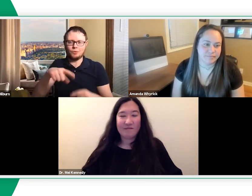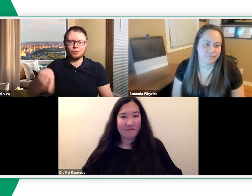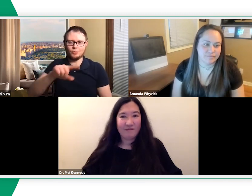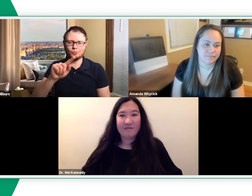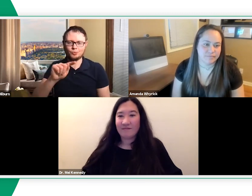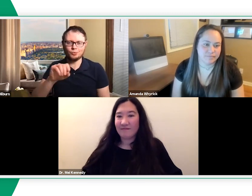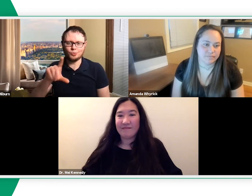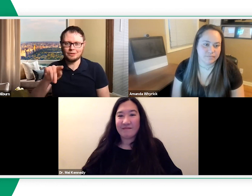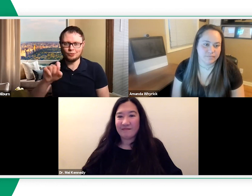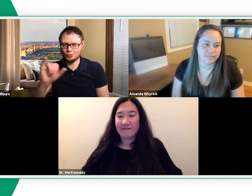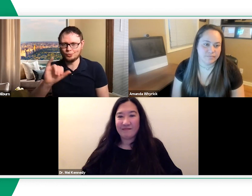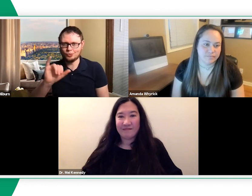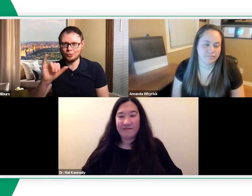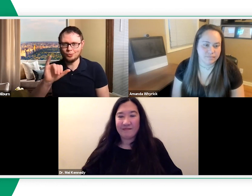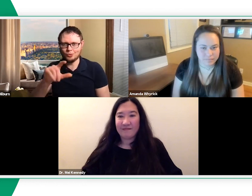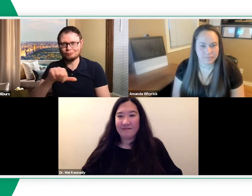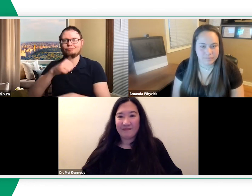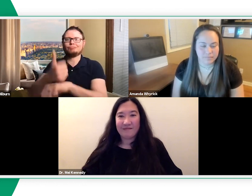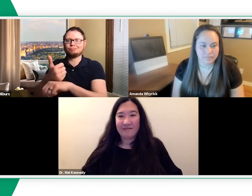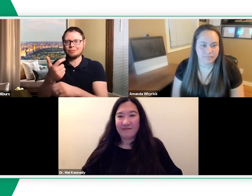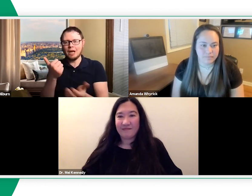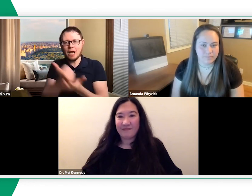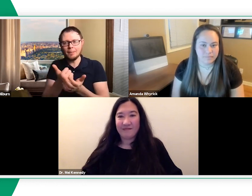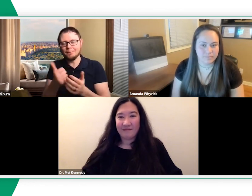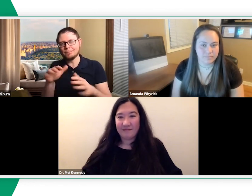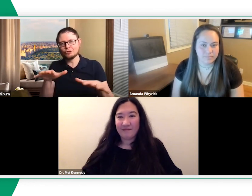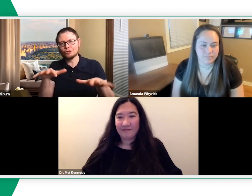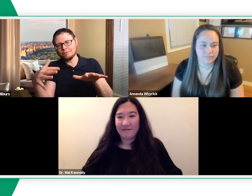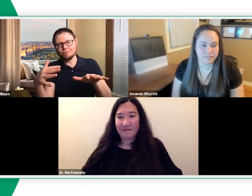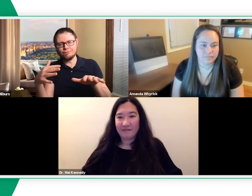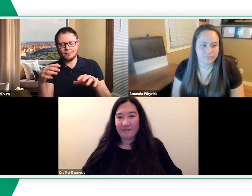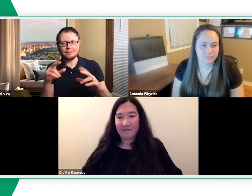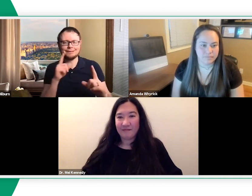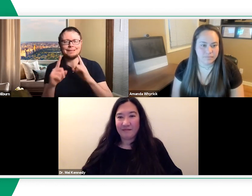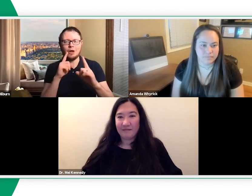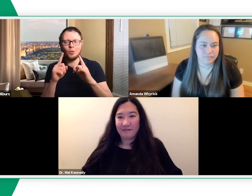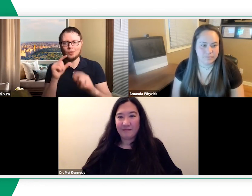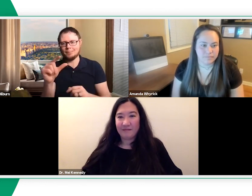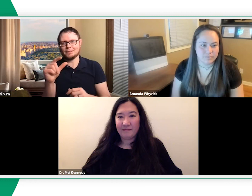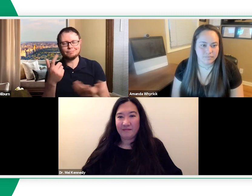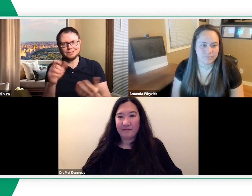thanks you both for your time and contributions to the toolkit – as well as helping shift